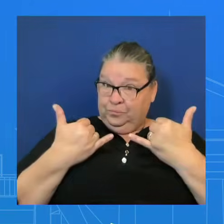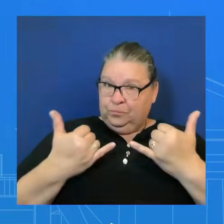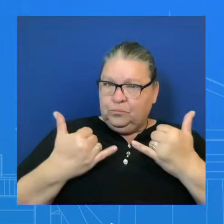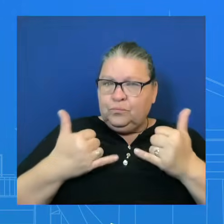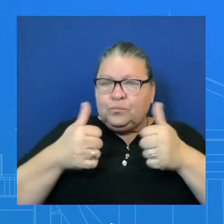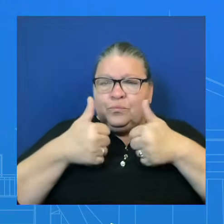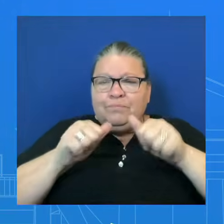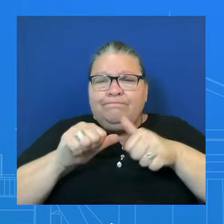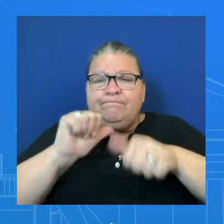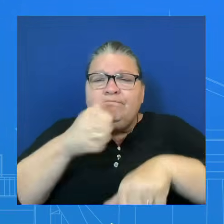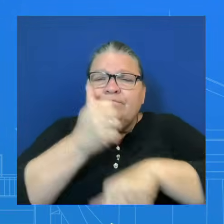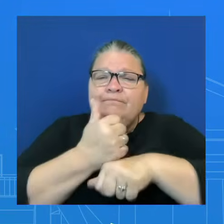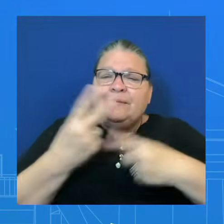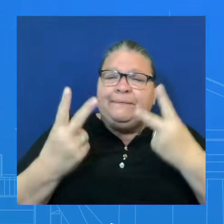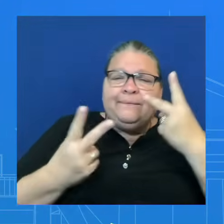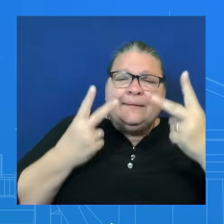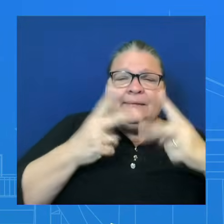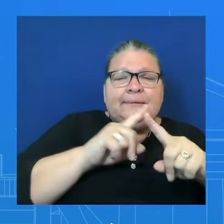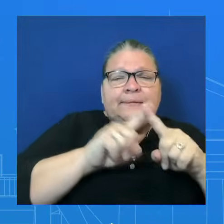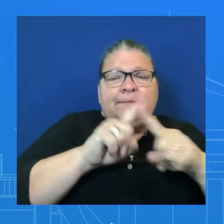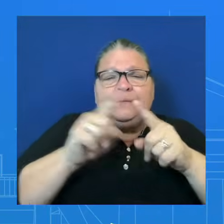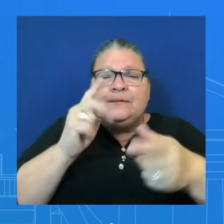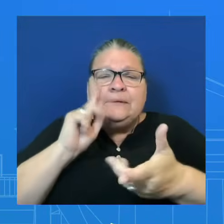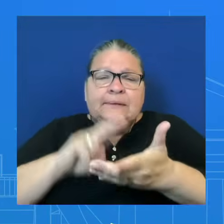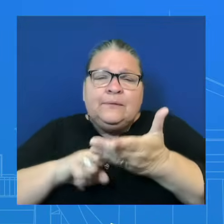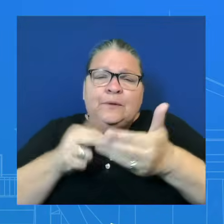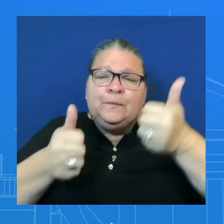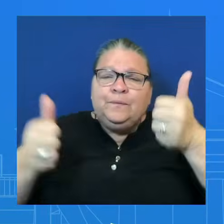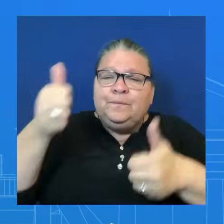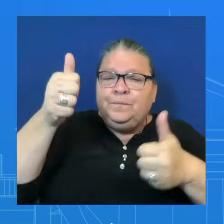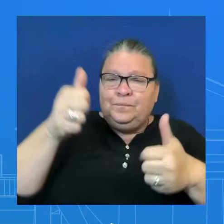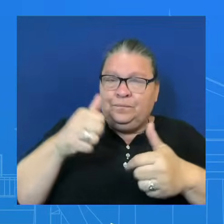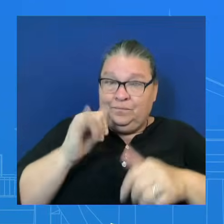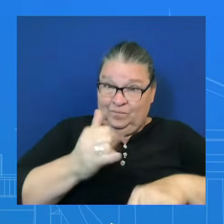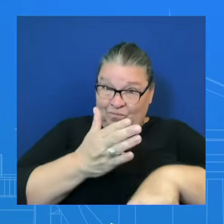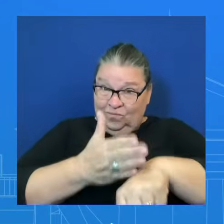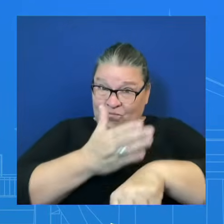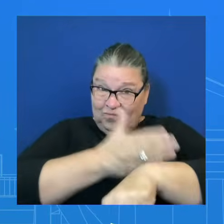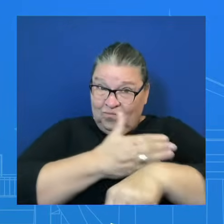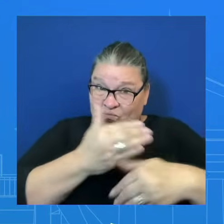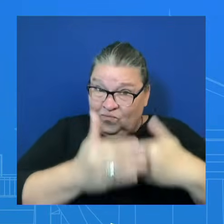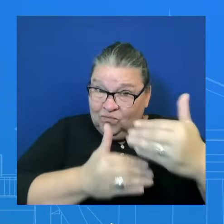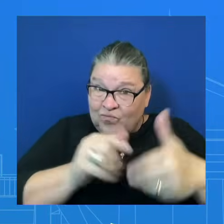to get two officials there -- to Beijing here while we're talking is a good sign. We want to keep those lines open.